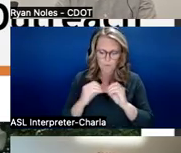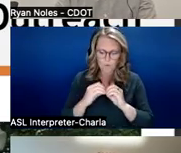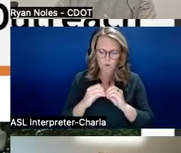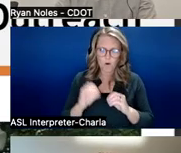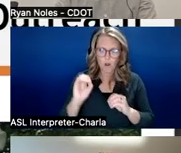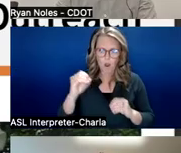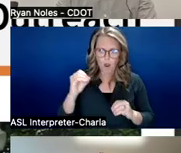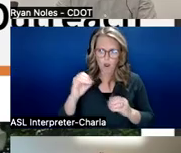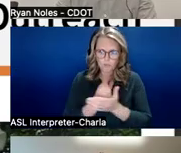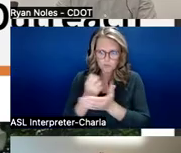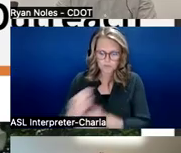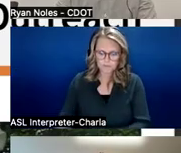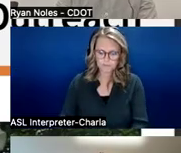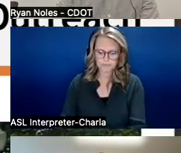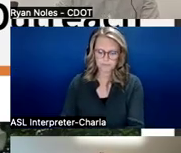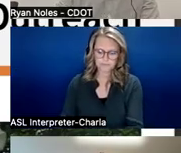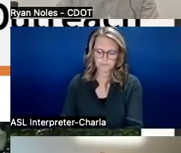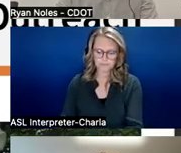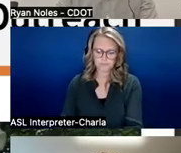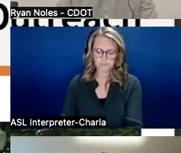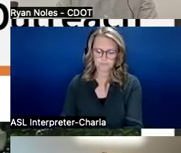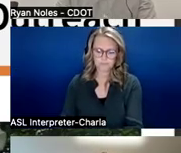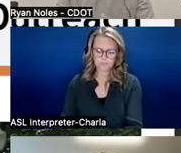to anyone and everyone we can. Next slide.